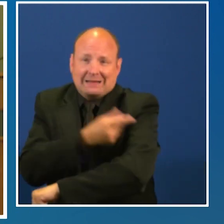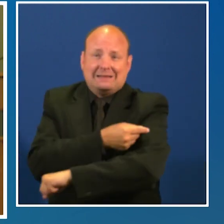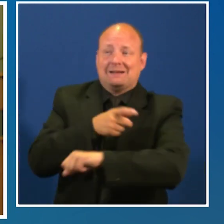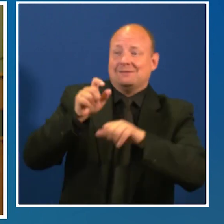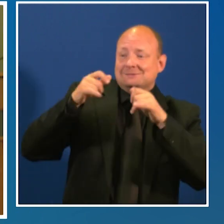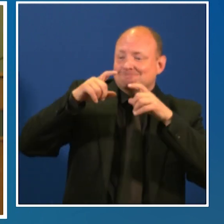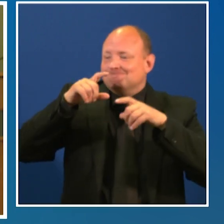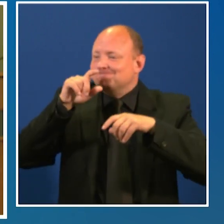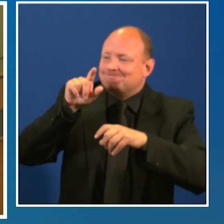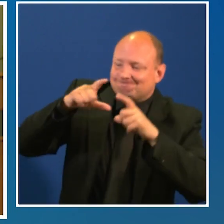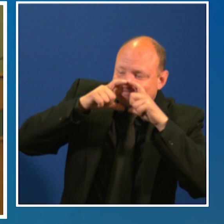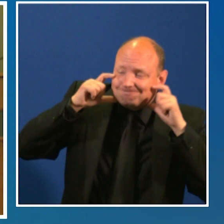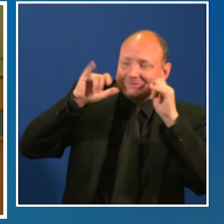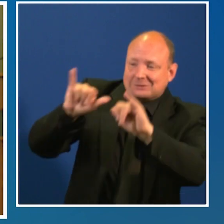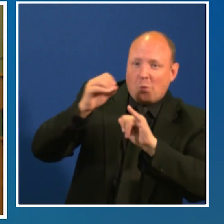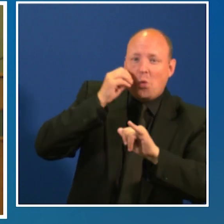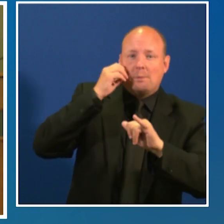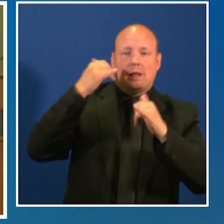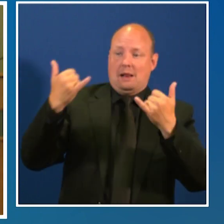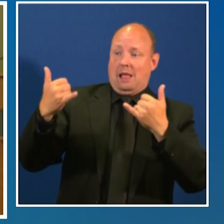our businesses are reopening and our community is coming